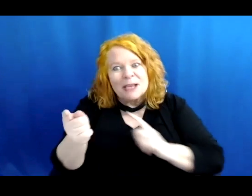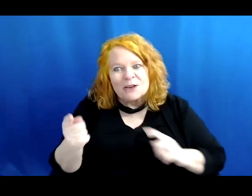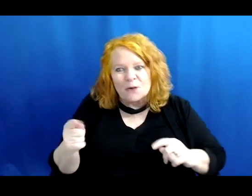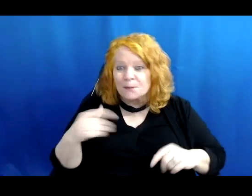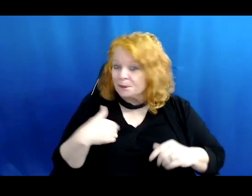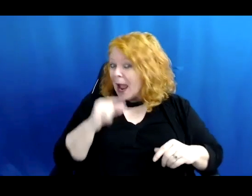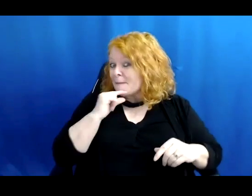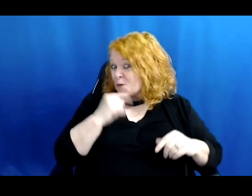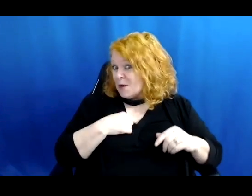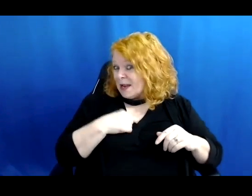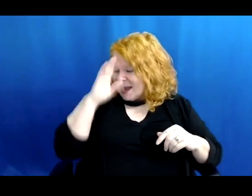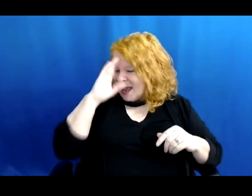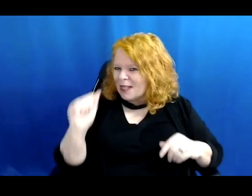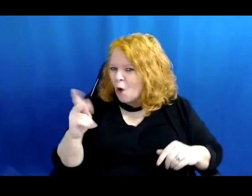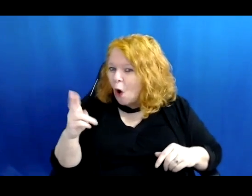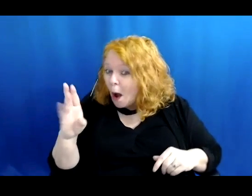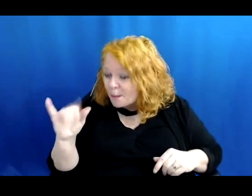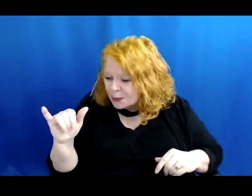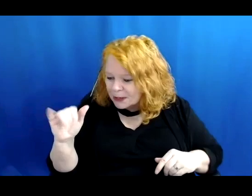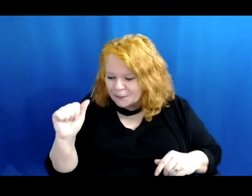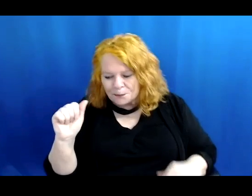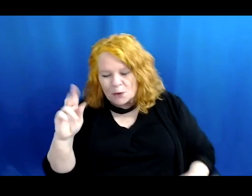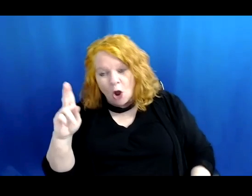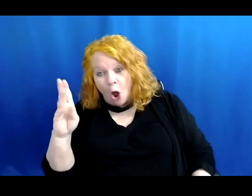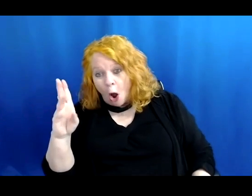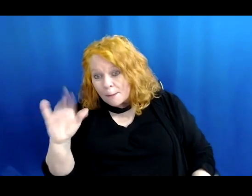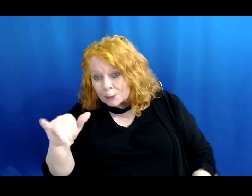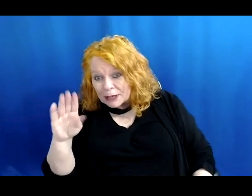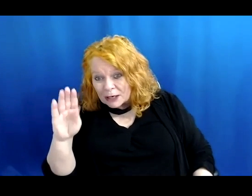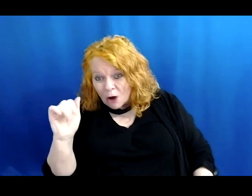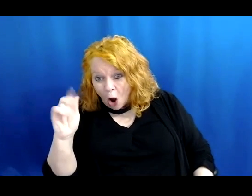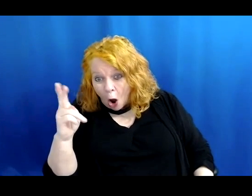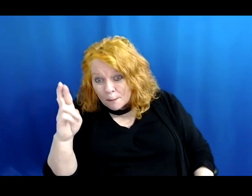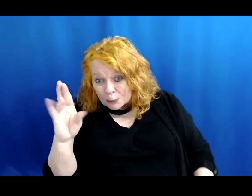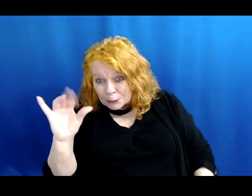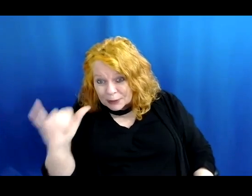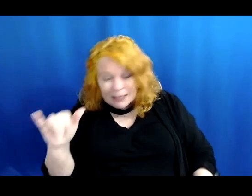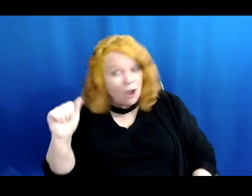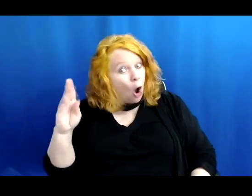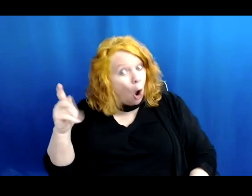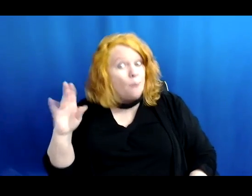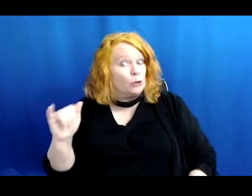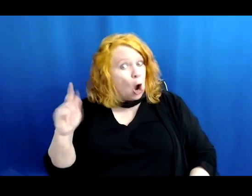Hello Aubrey, Aubrey, Aubrey, hello Aubrey. Aubrey, Aubrey, hello Aubrey.